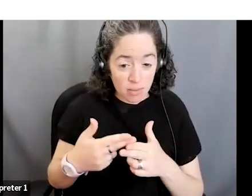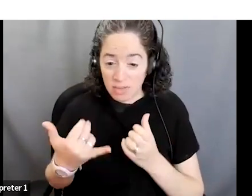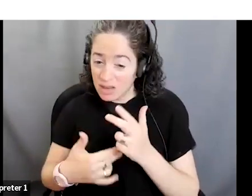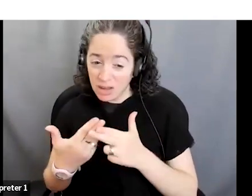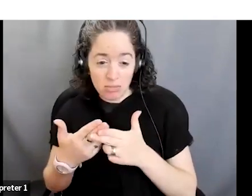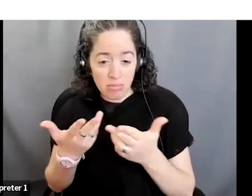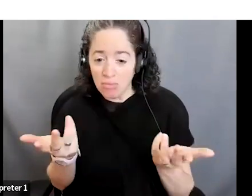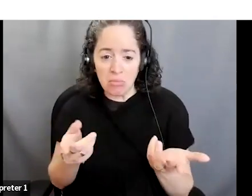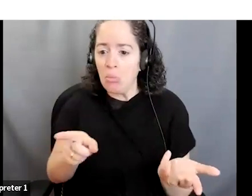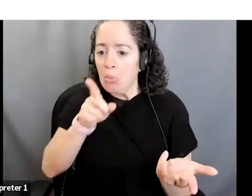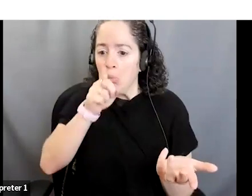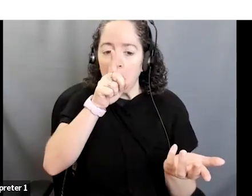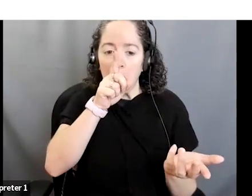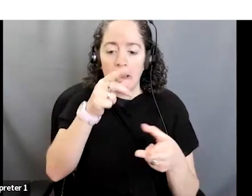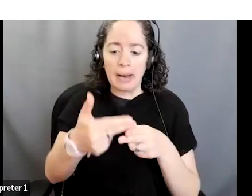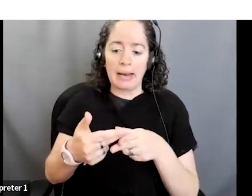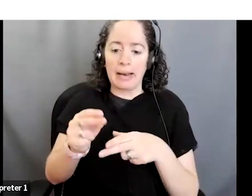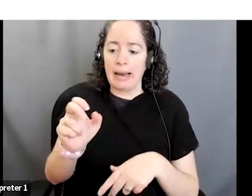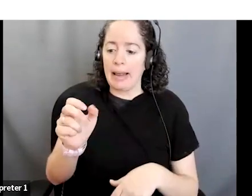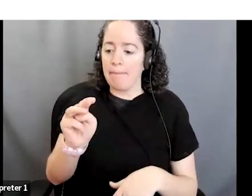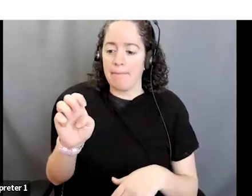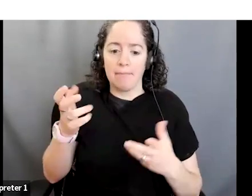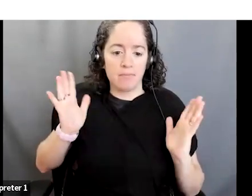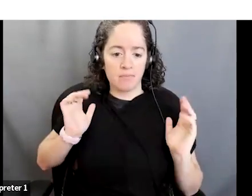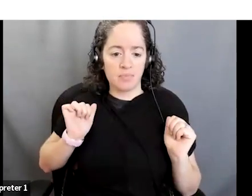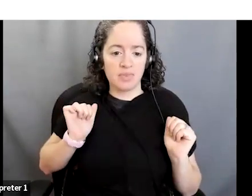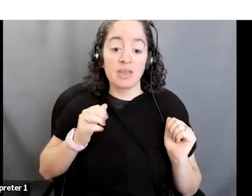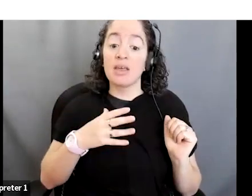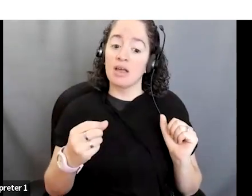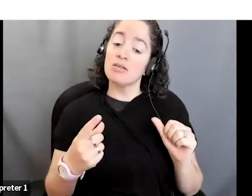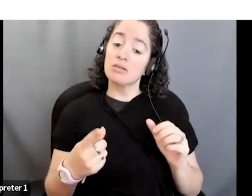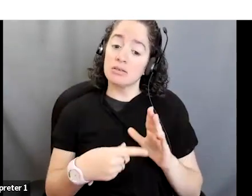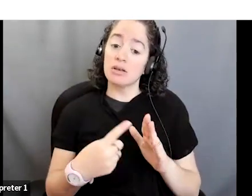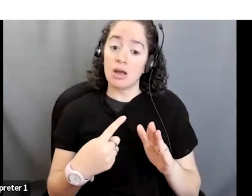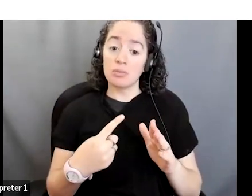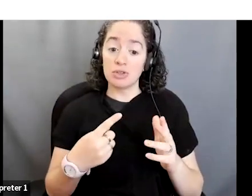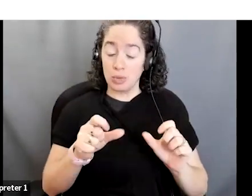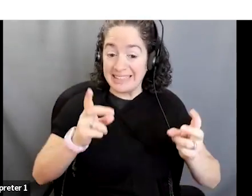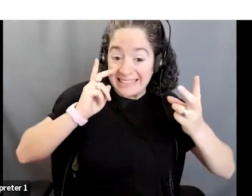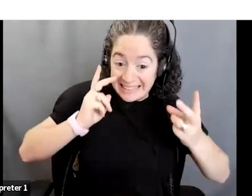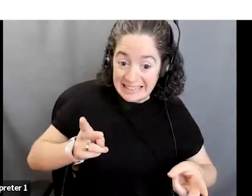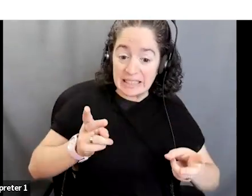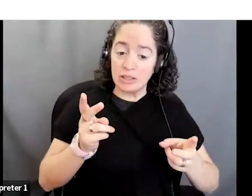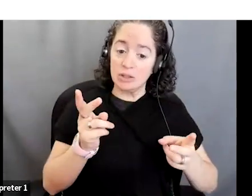You had cases where first, it was pretty obvious from a visual standpoint